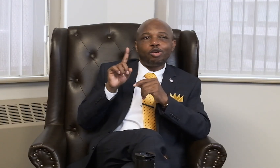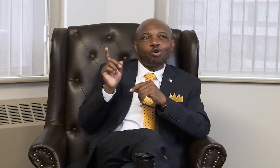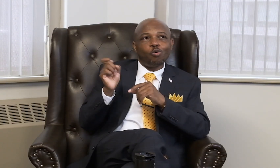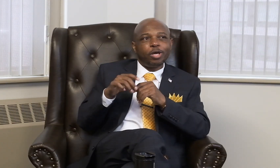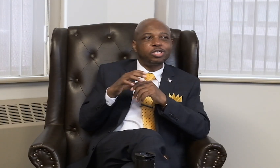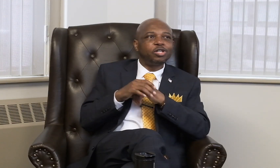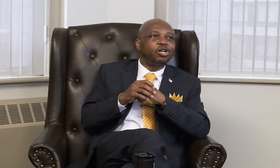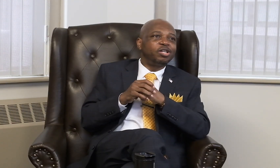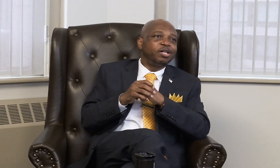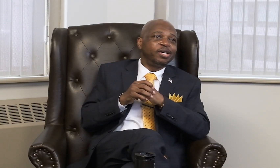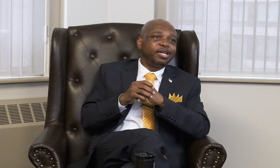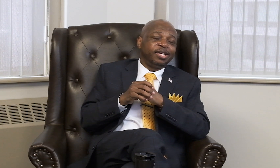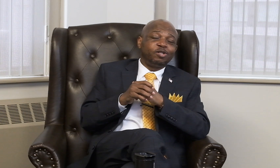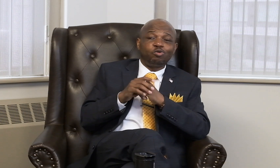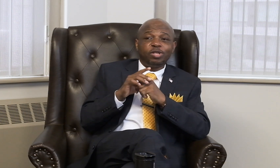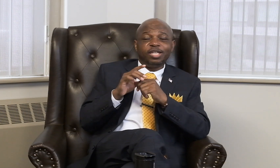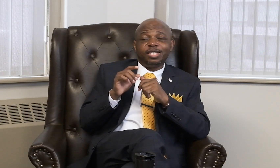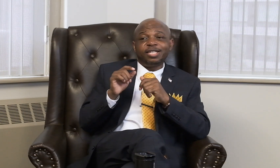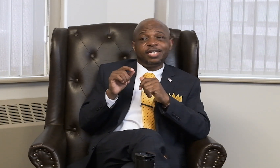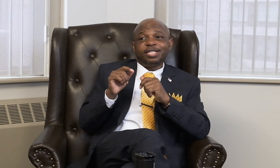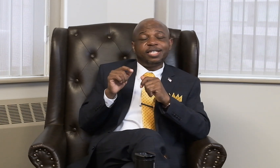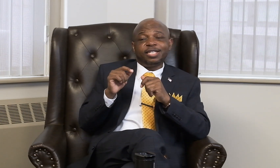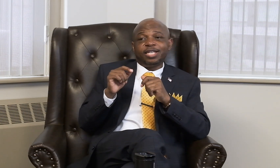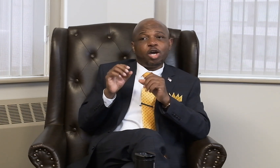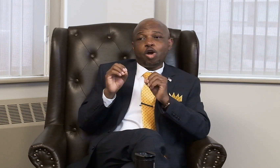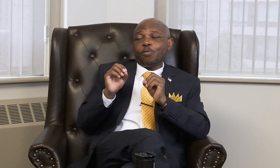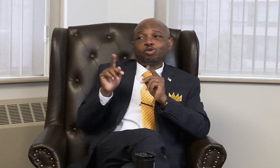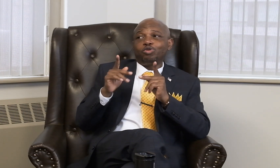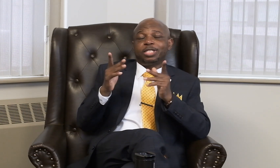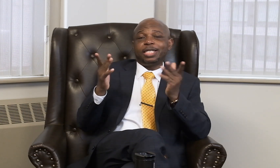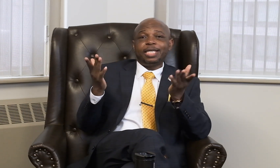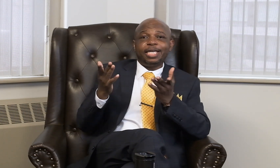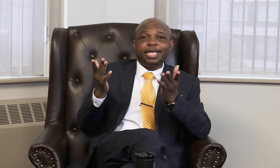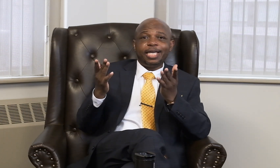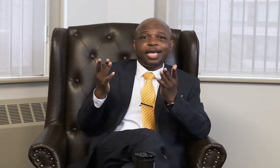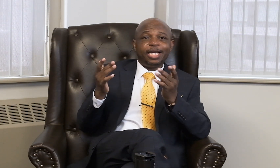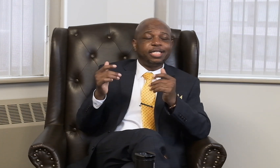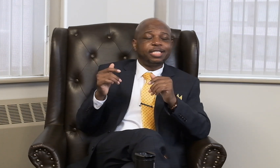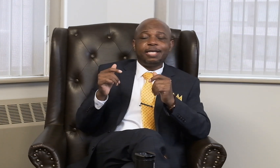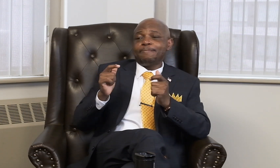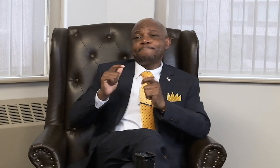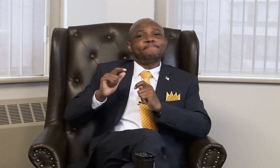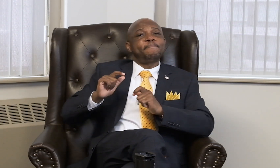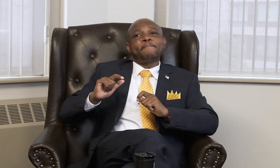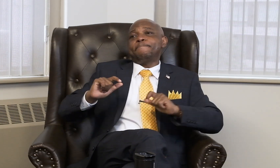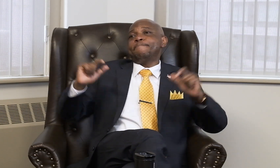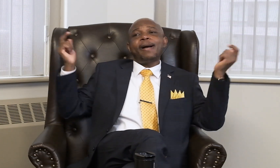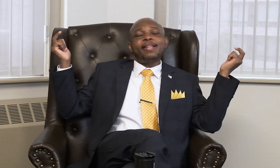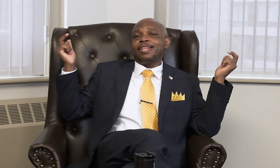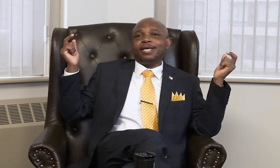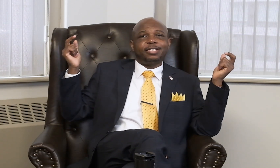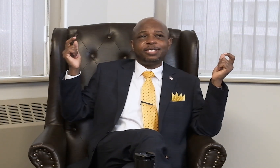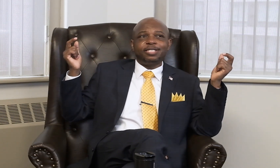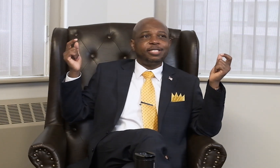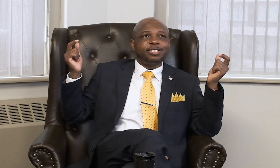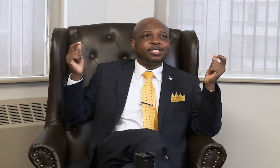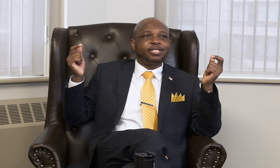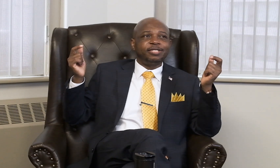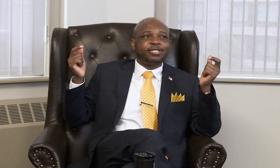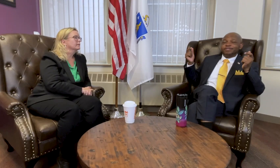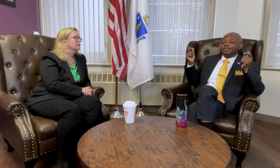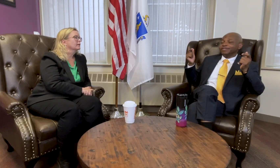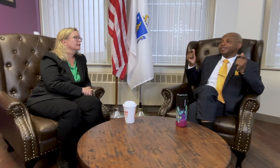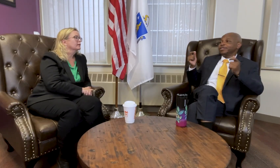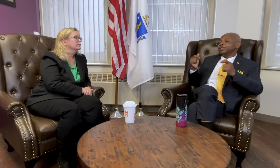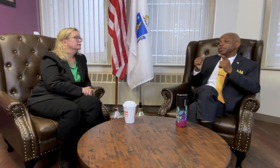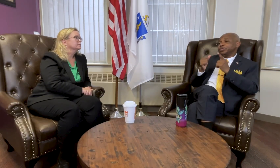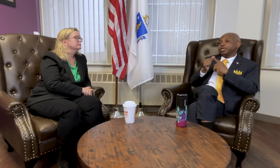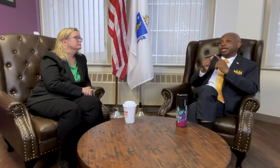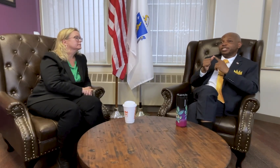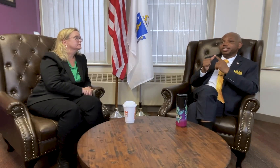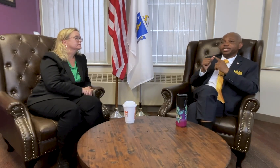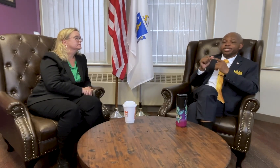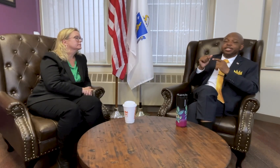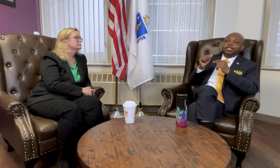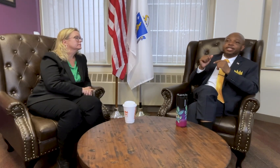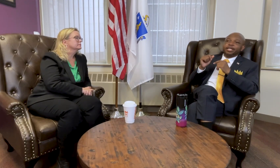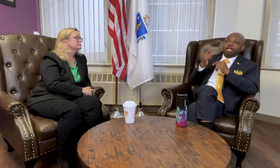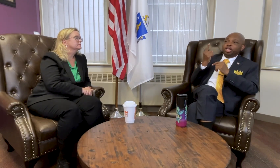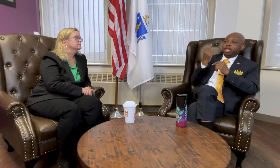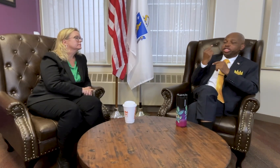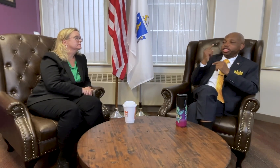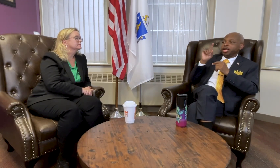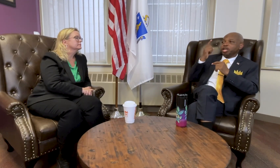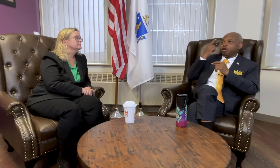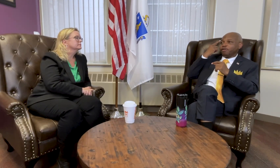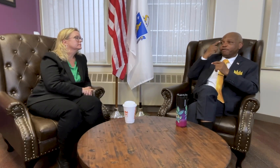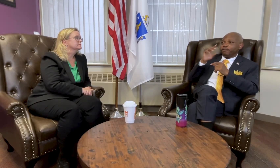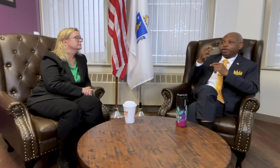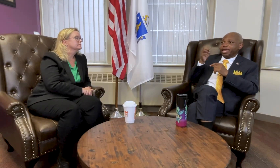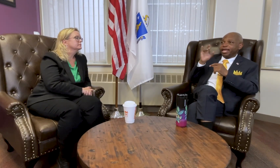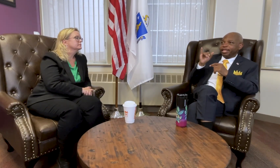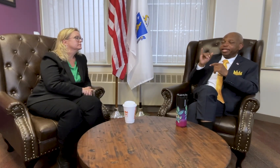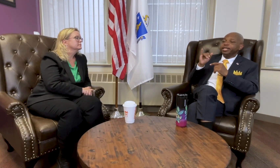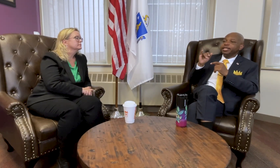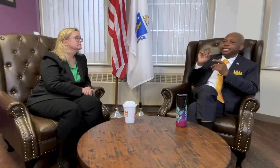Now to answer your question. The opportunities here are endless. First, just last year Governor